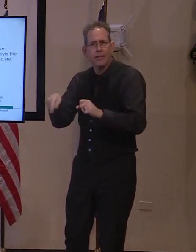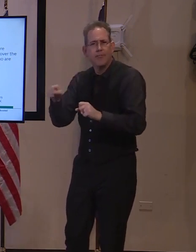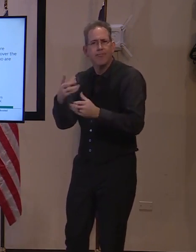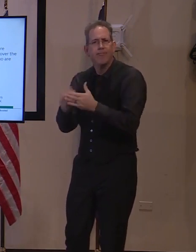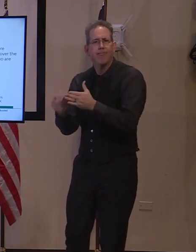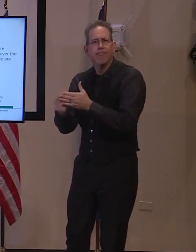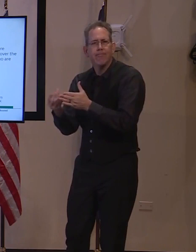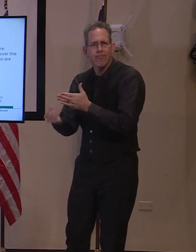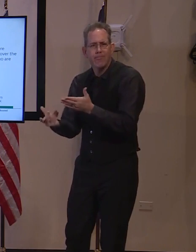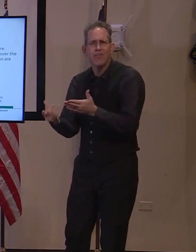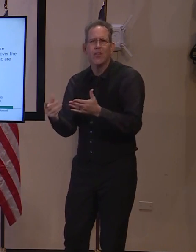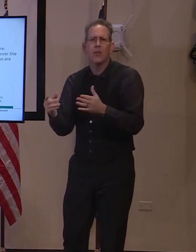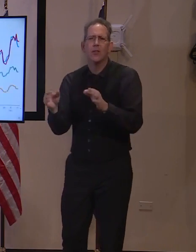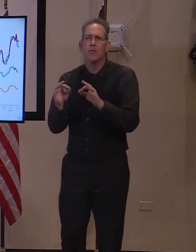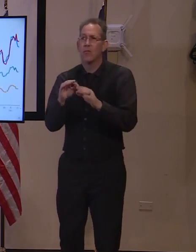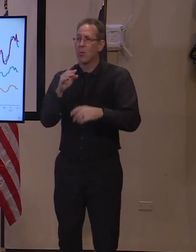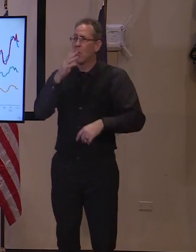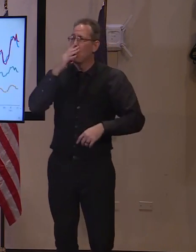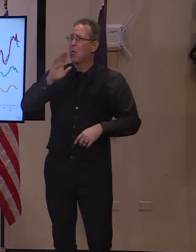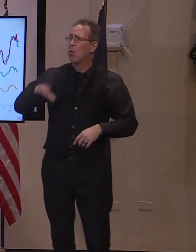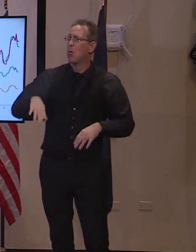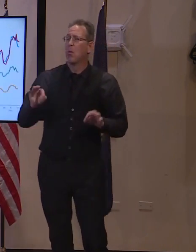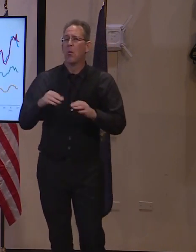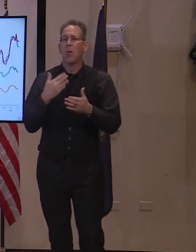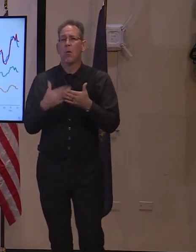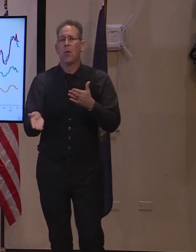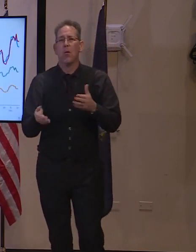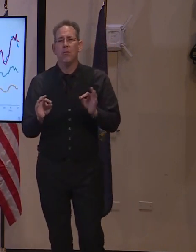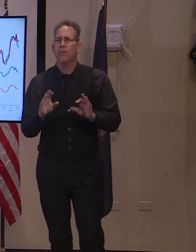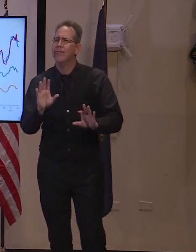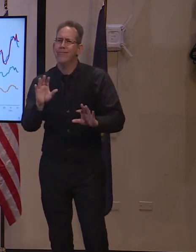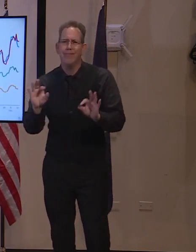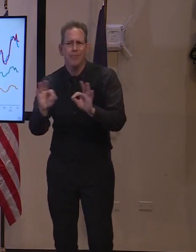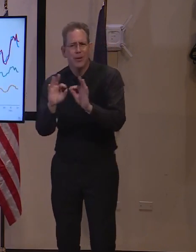well. Looking at the case rate slide, you'll see that the ages that are the